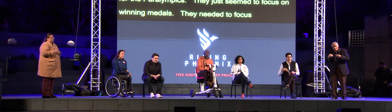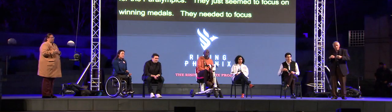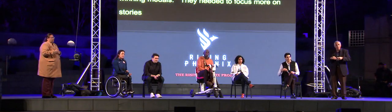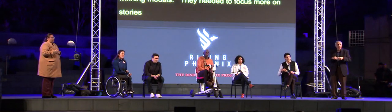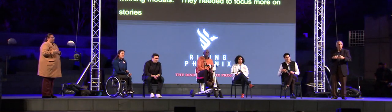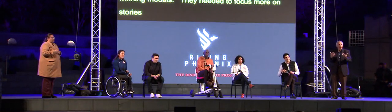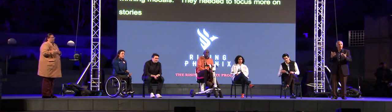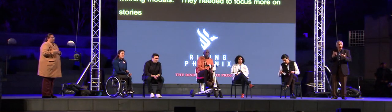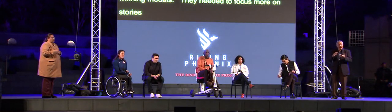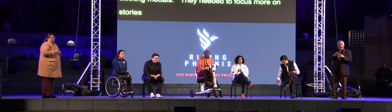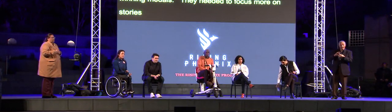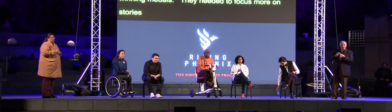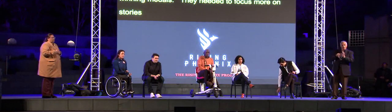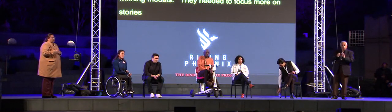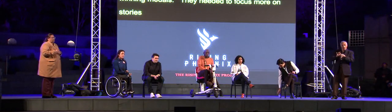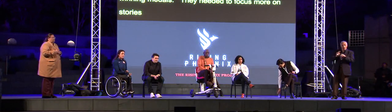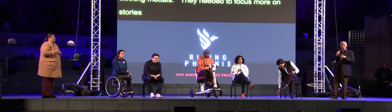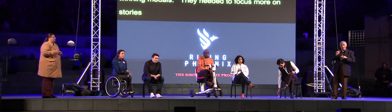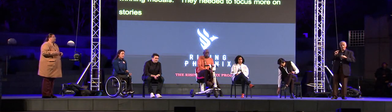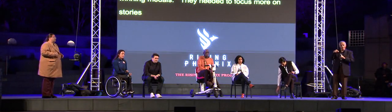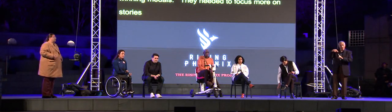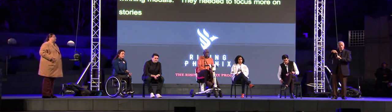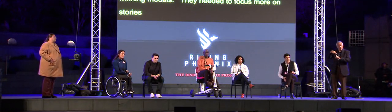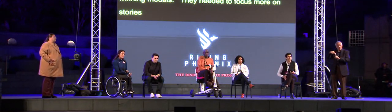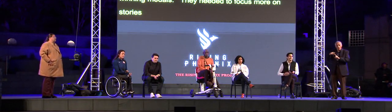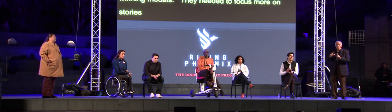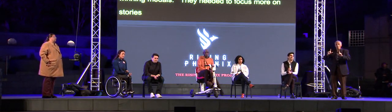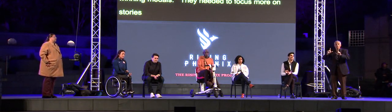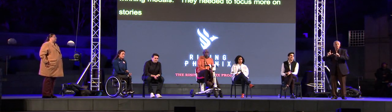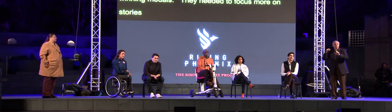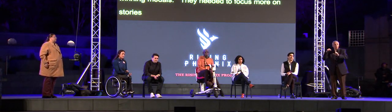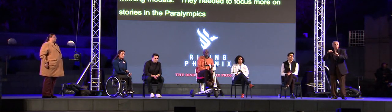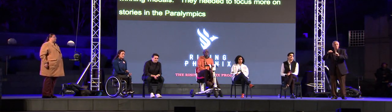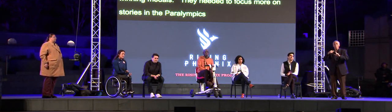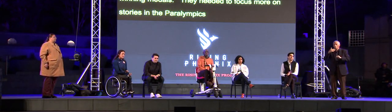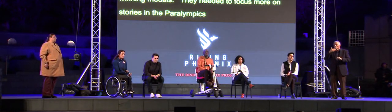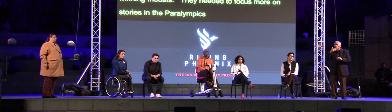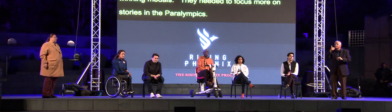In the Paralympics, the Tokyo coverage was better.